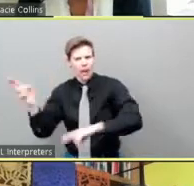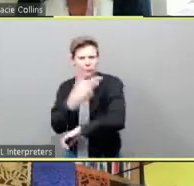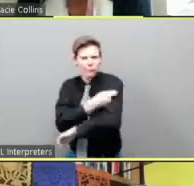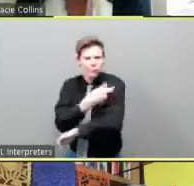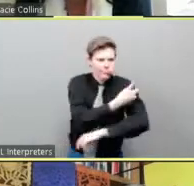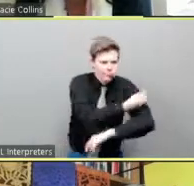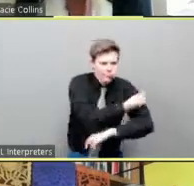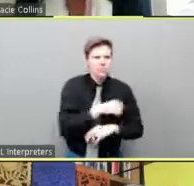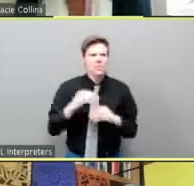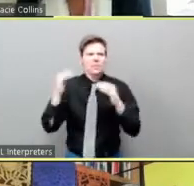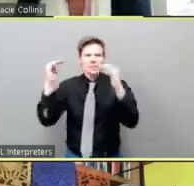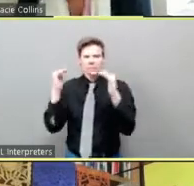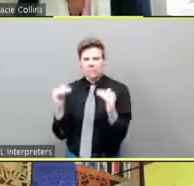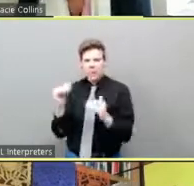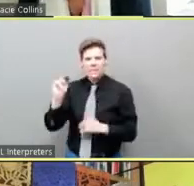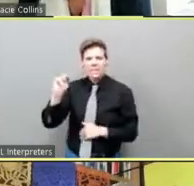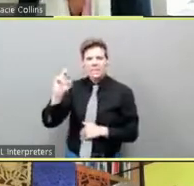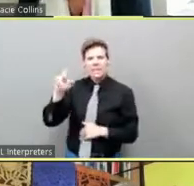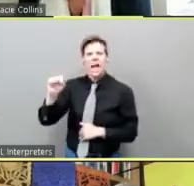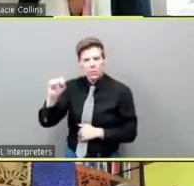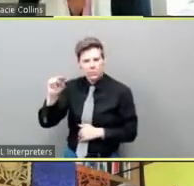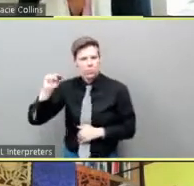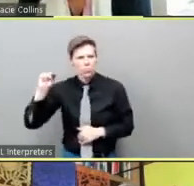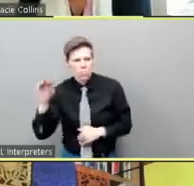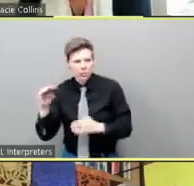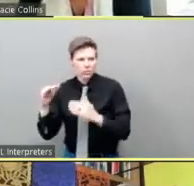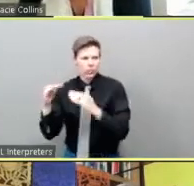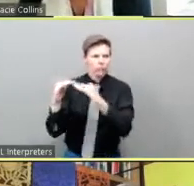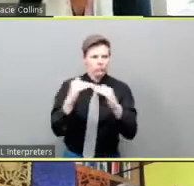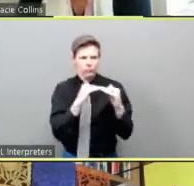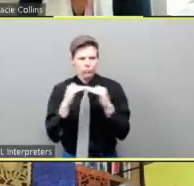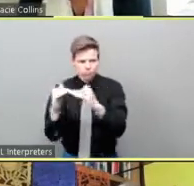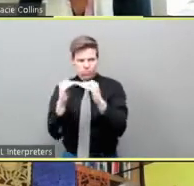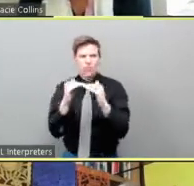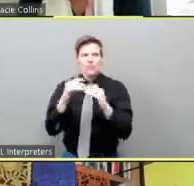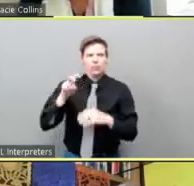Guard. What we're looking at is that we're having to do more smaller